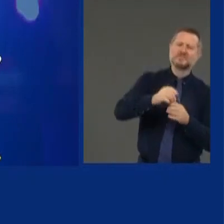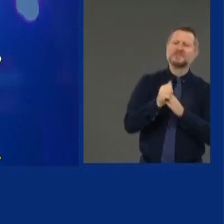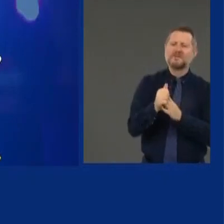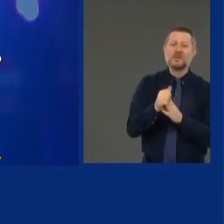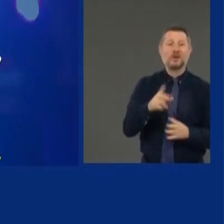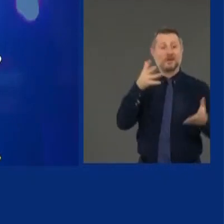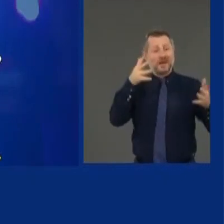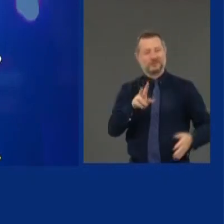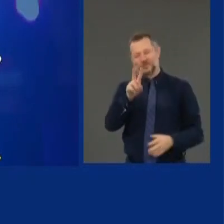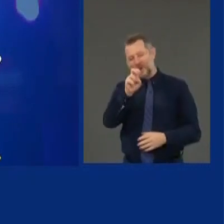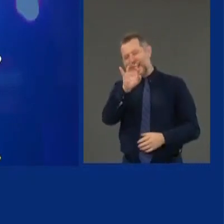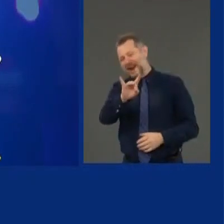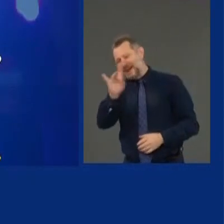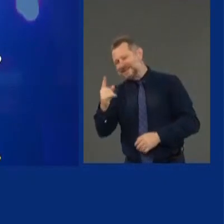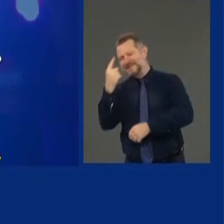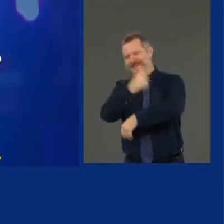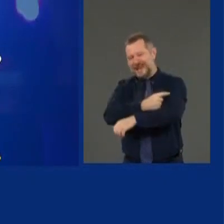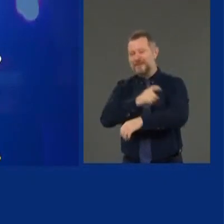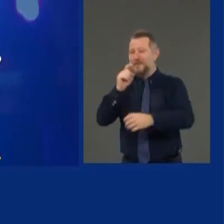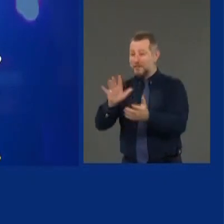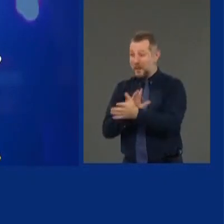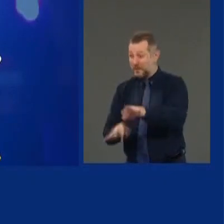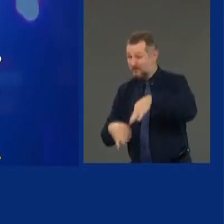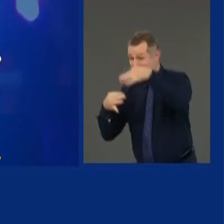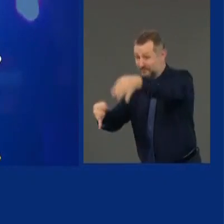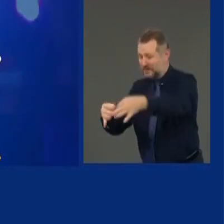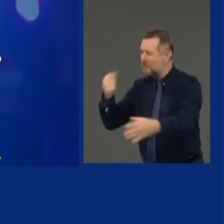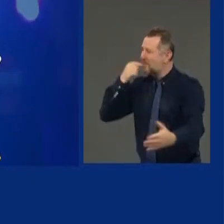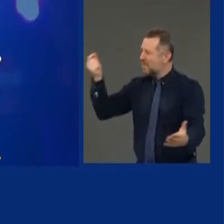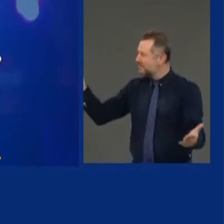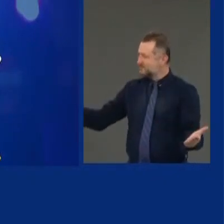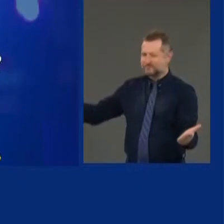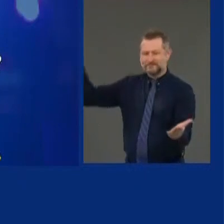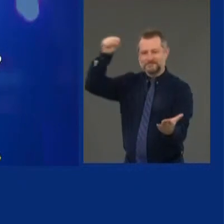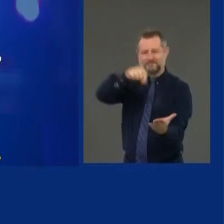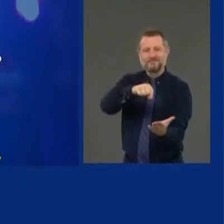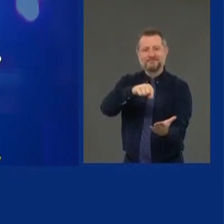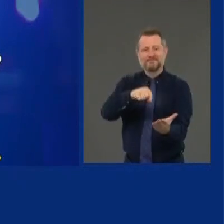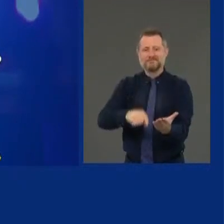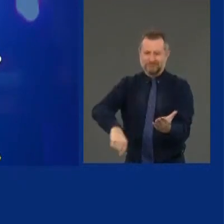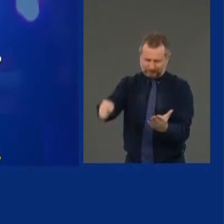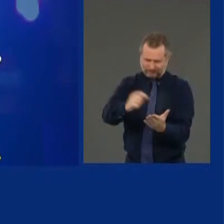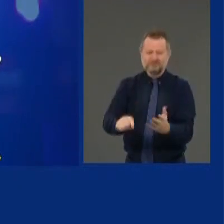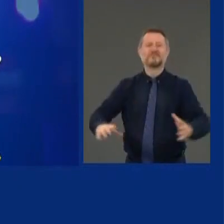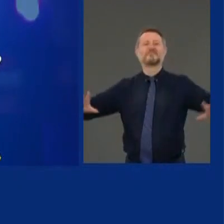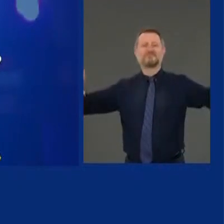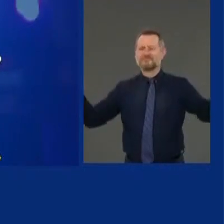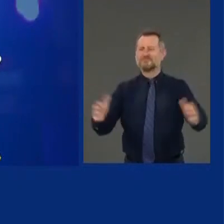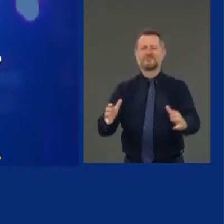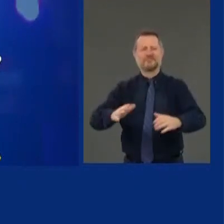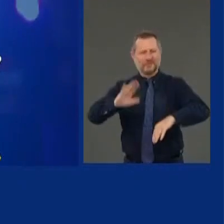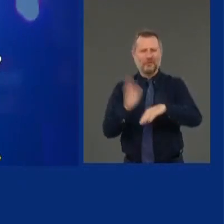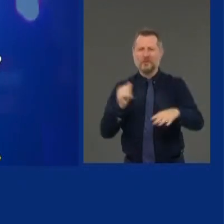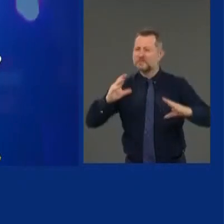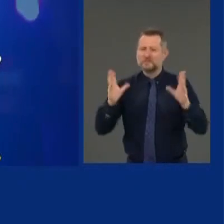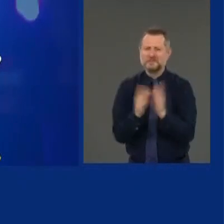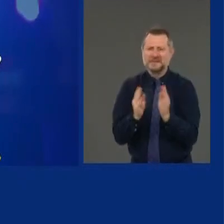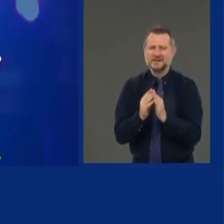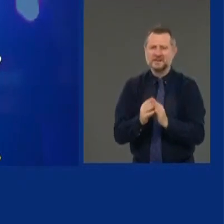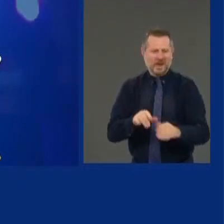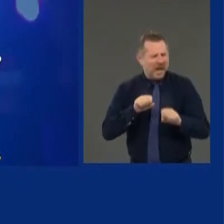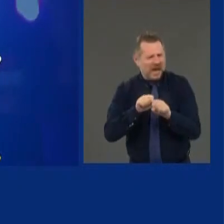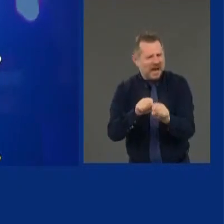288 DAYS.